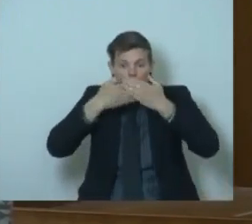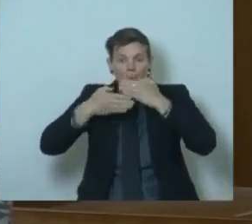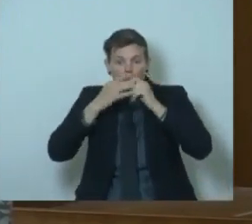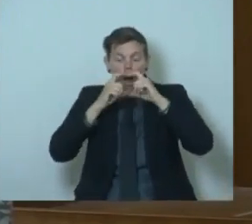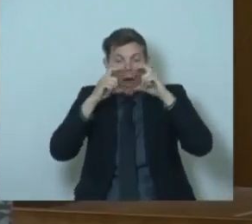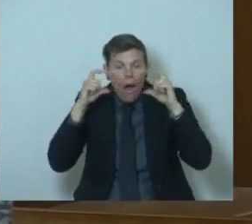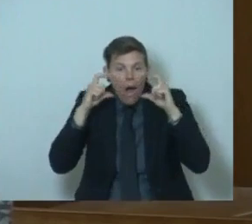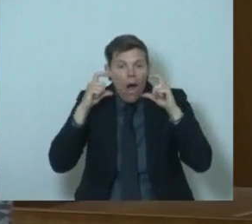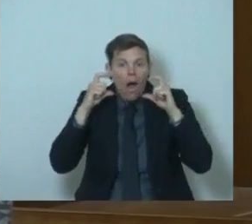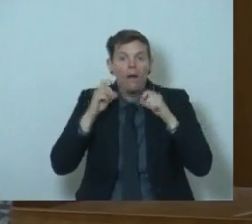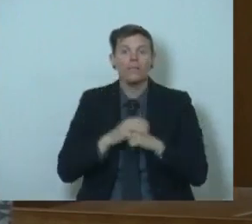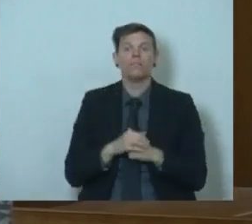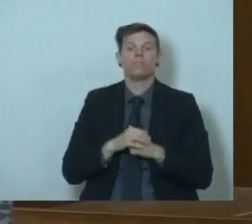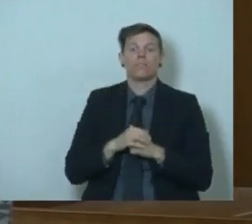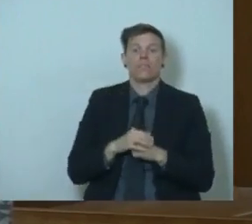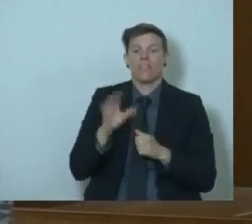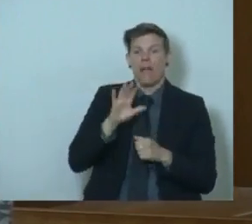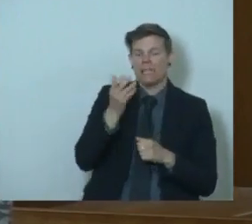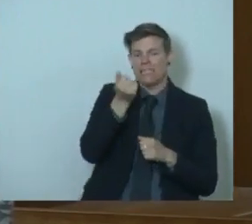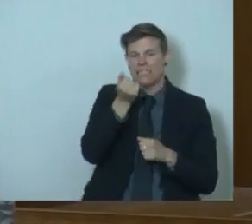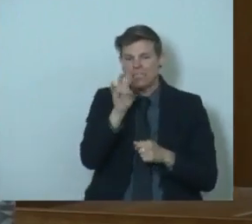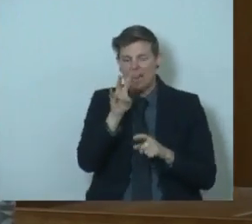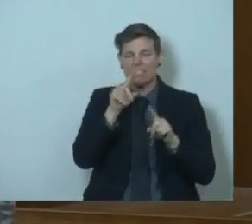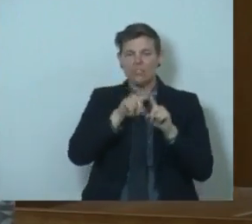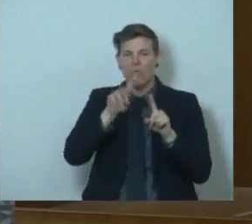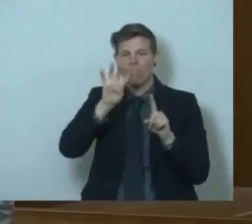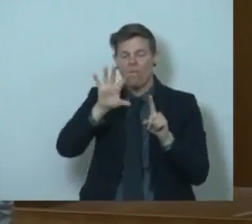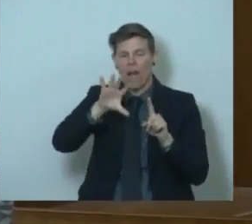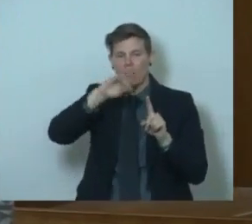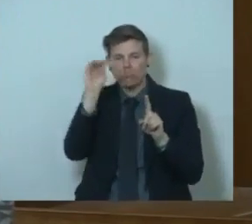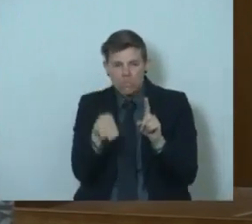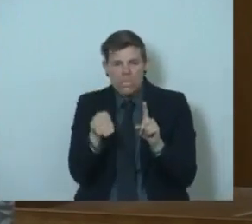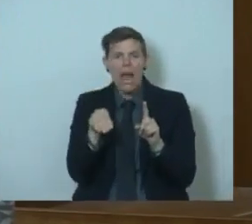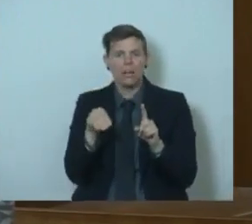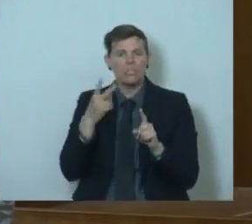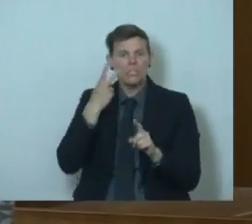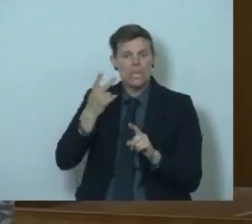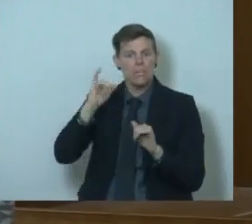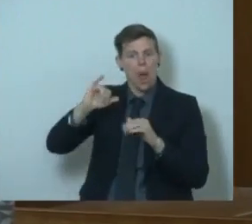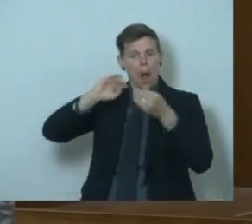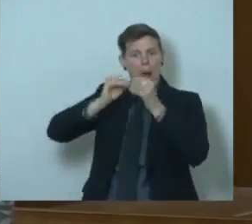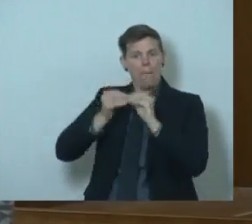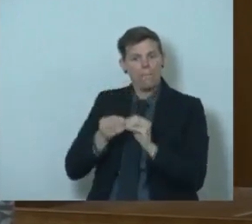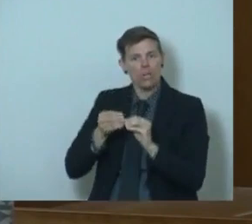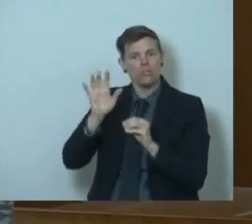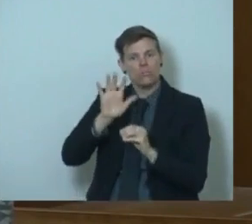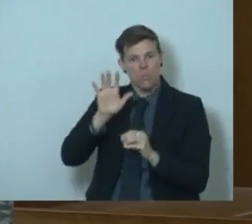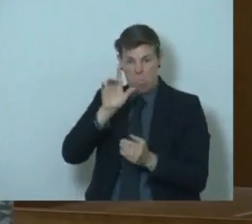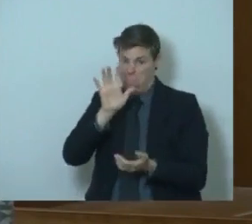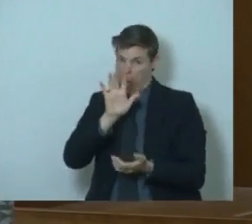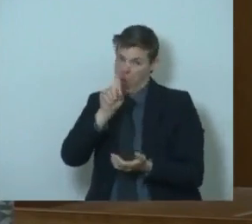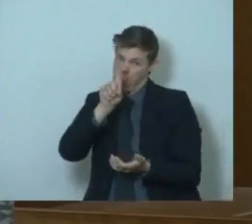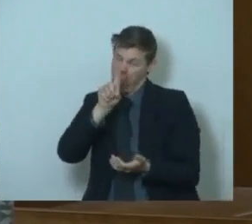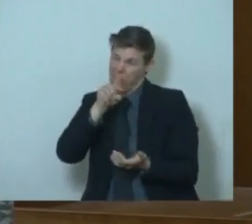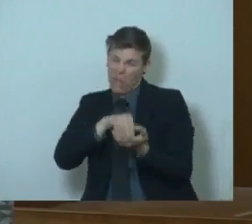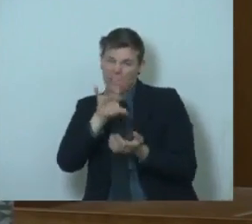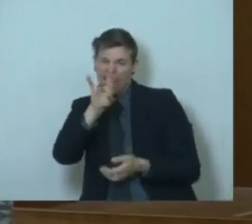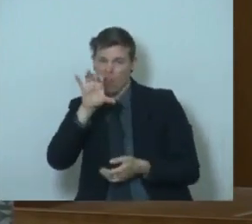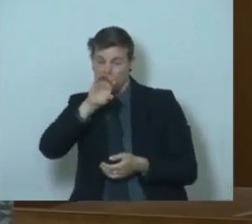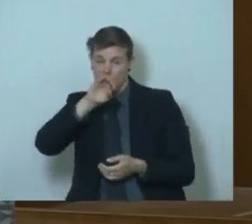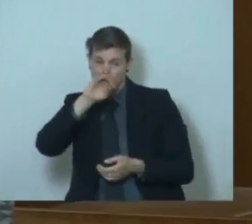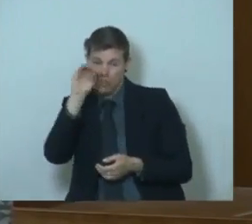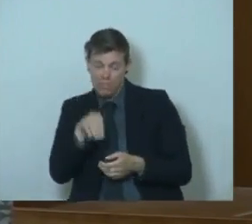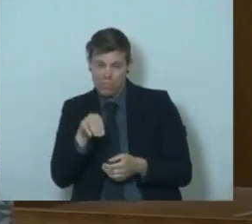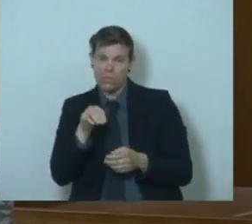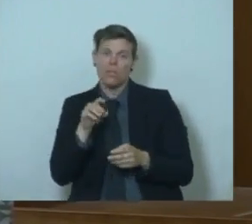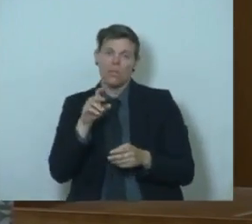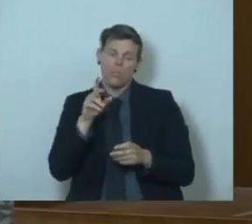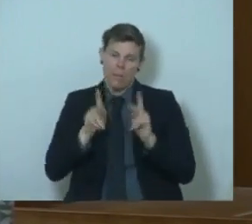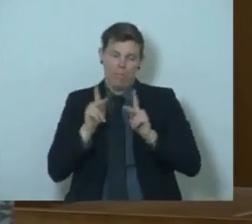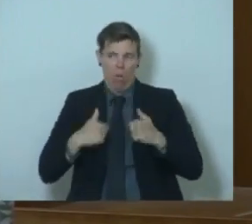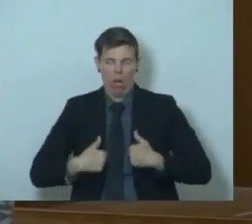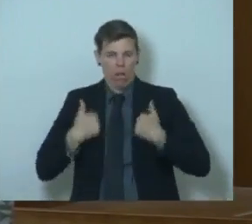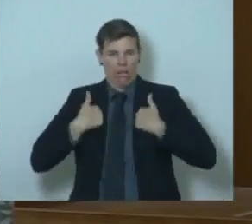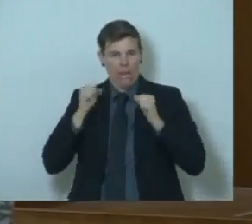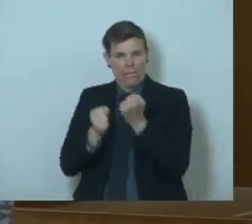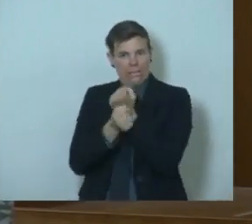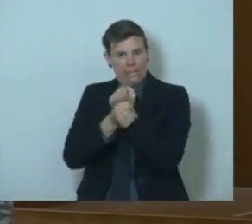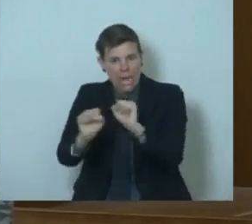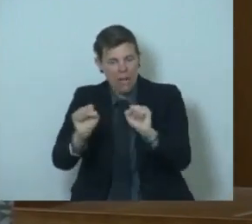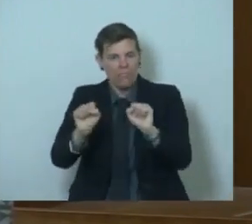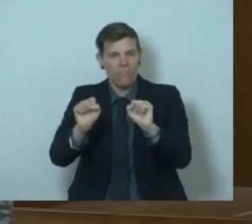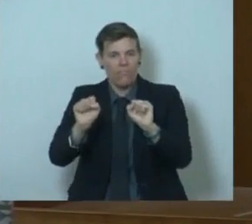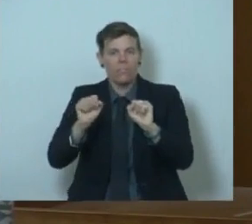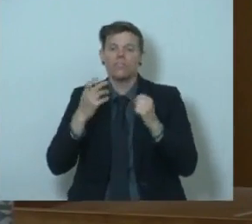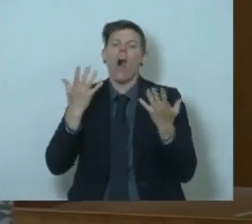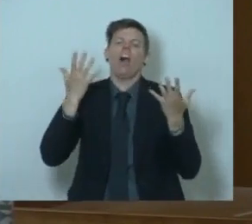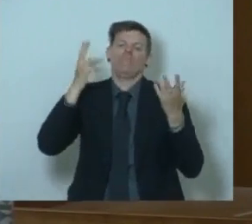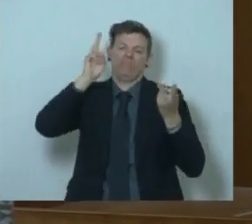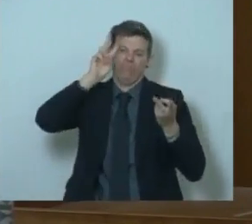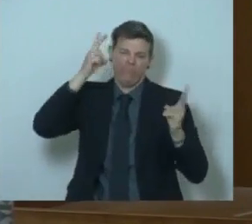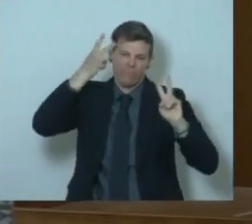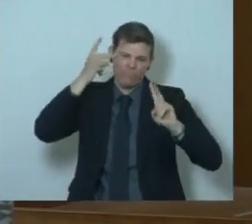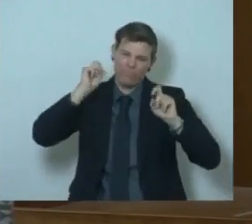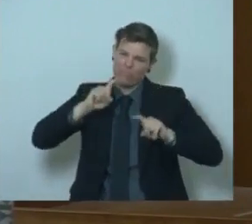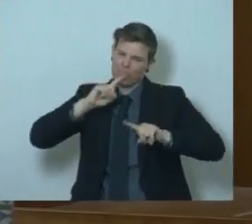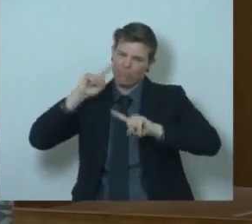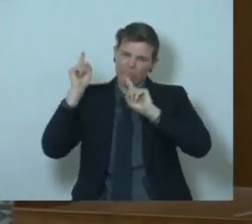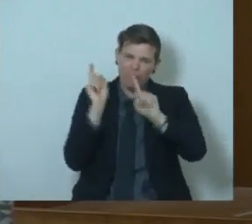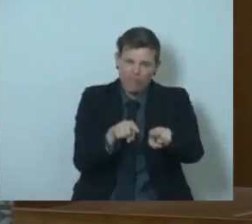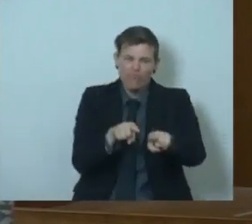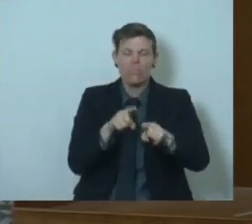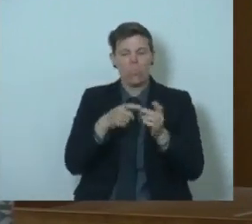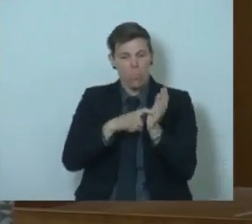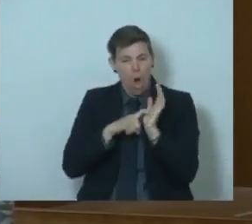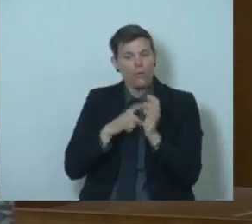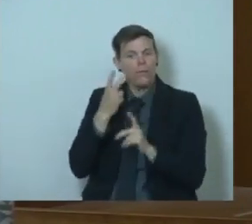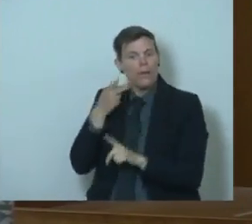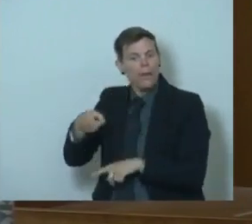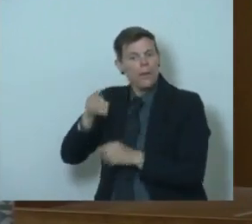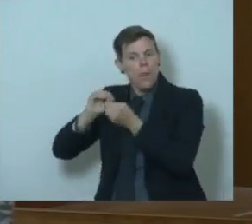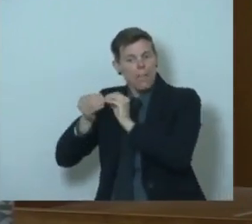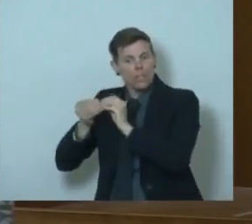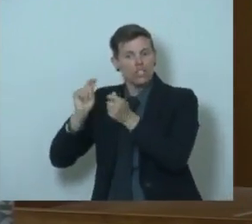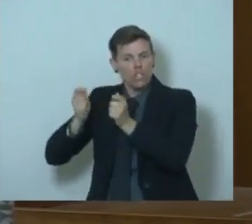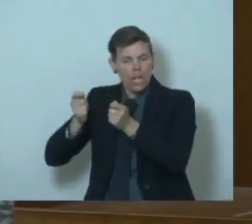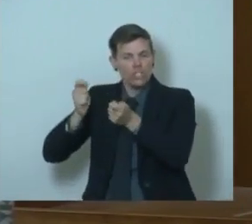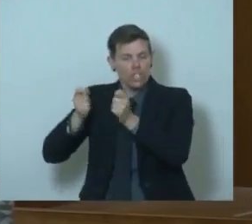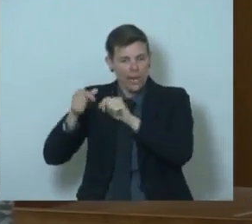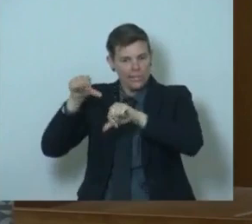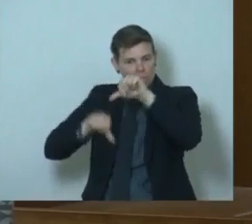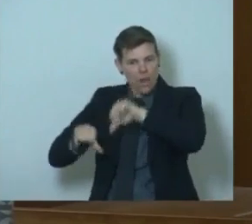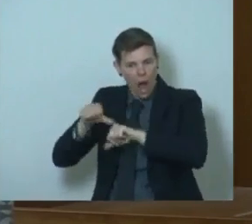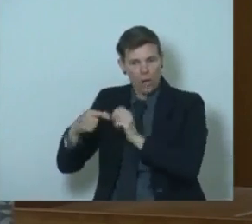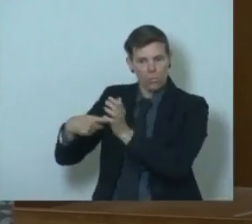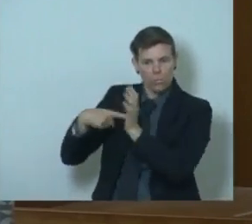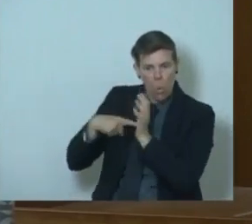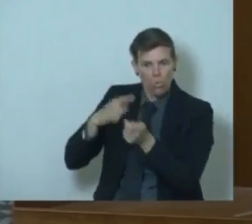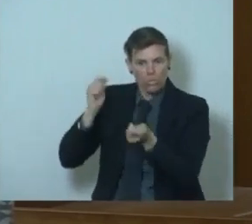1.5 WEEKS AGO, NEW DATA CAME OUT THE SAID THESE WORK AND THEY CAN SAVE 17-45% EXCESS MORTALITY WHICH TRANSLATED TO ALMOST 1800 LIVES IN NEW MEXICO.